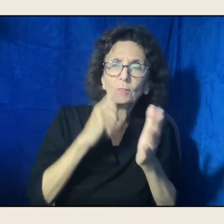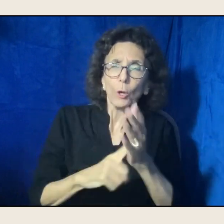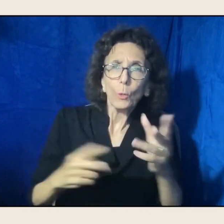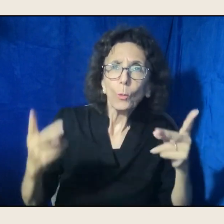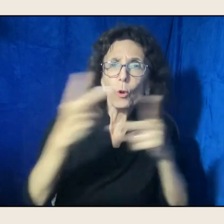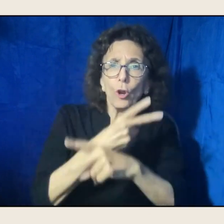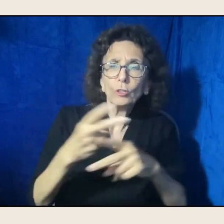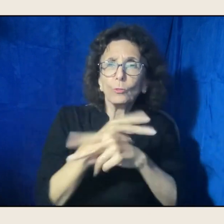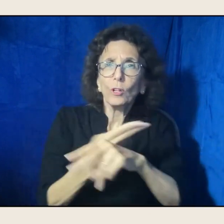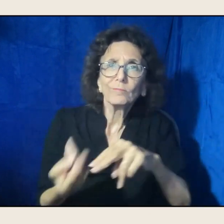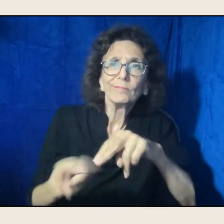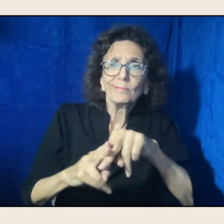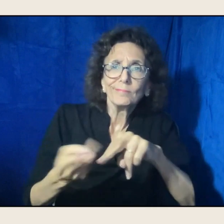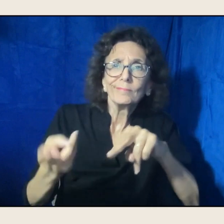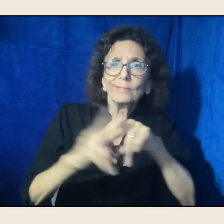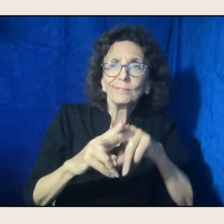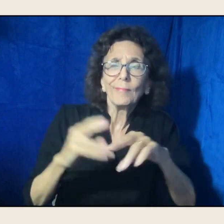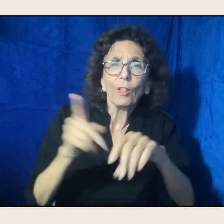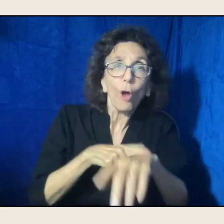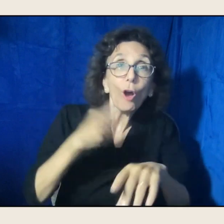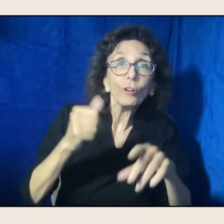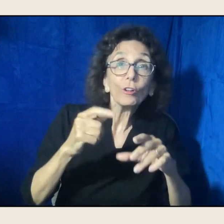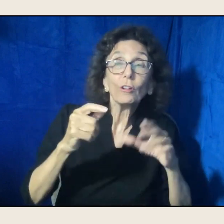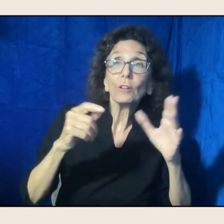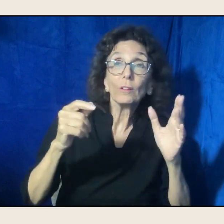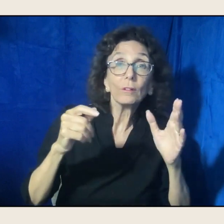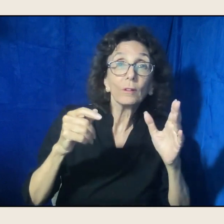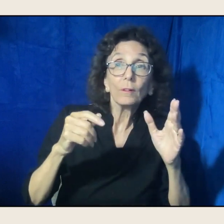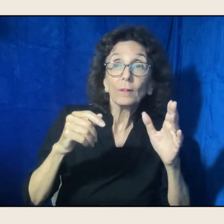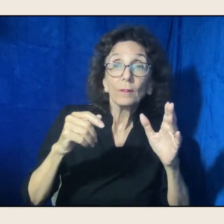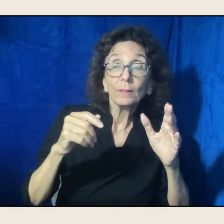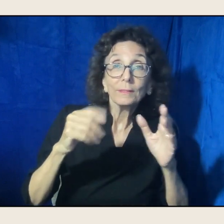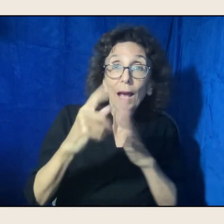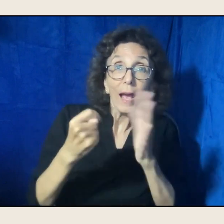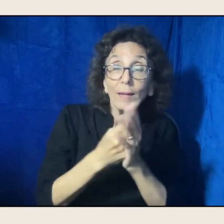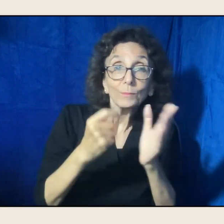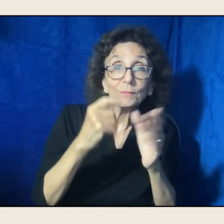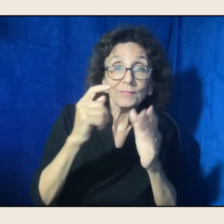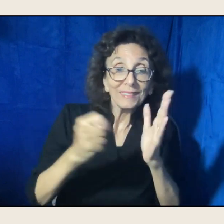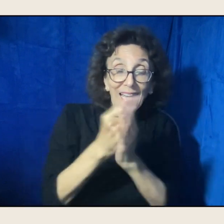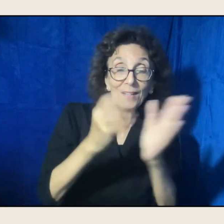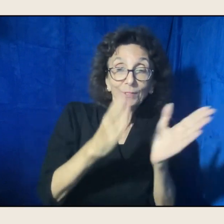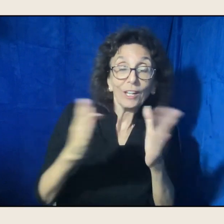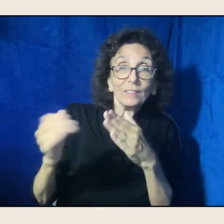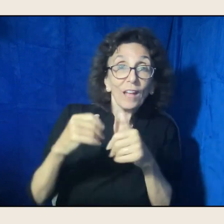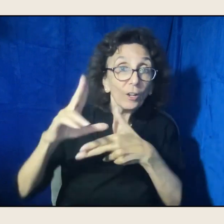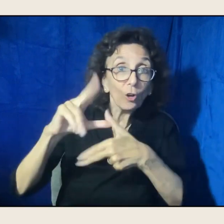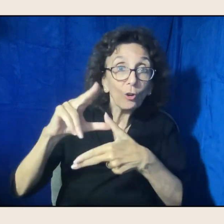longer seasons, all of that, coming from hurricane state and that type of background.